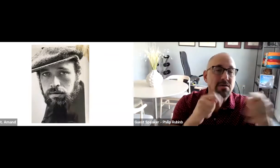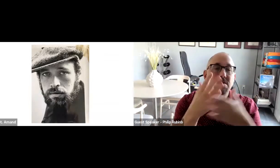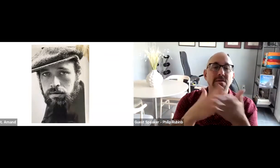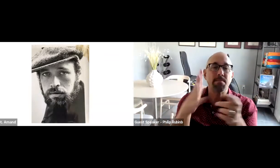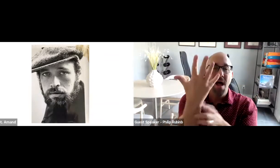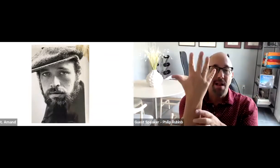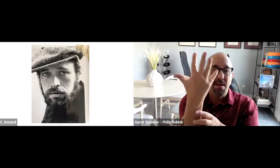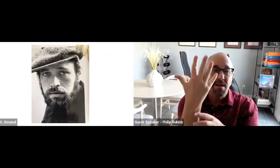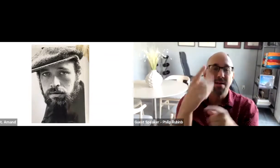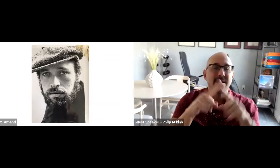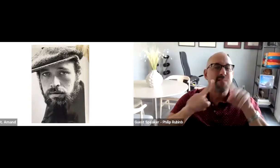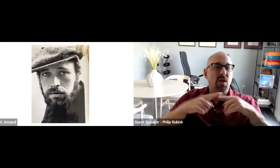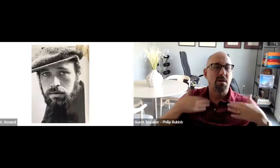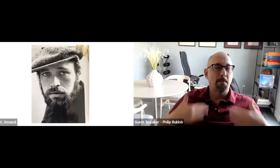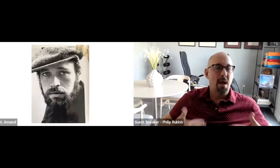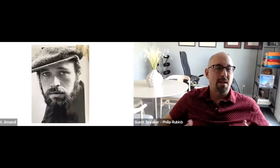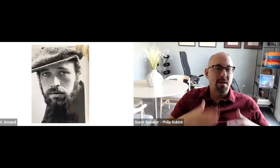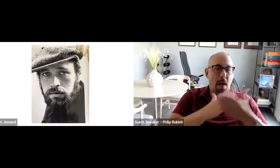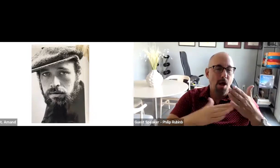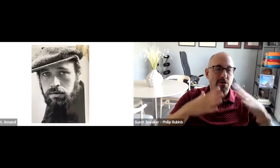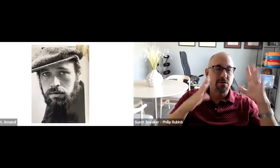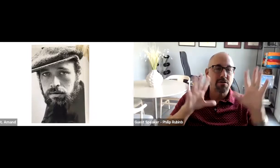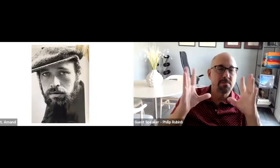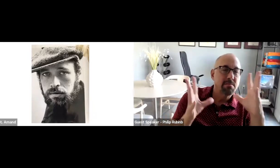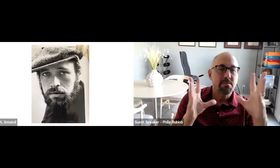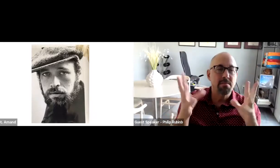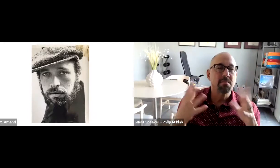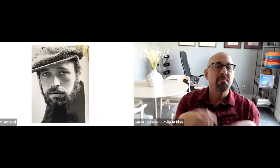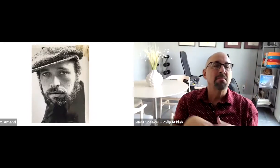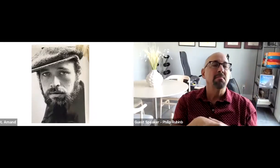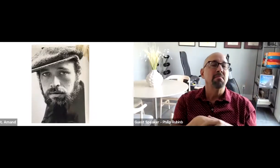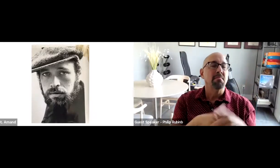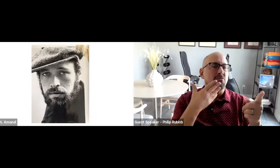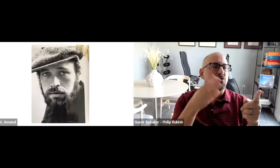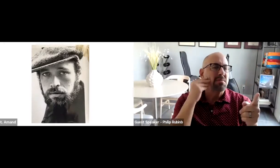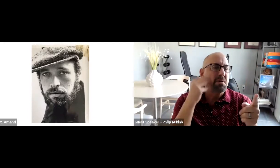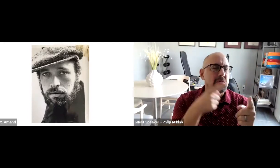wearing a hat--you can see there's a headshot of Guy with that-- or maybe, you know,